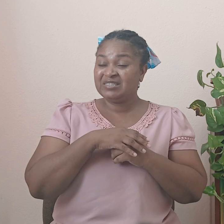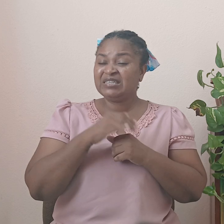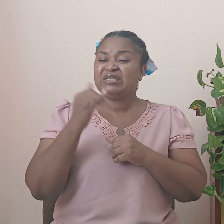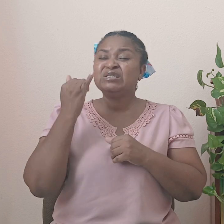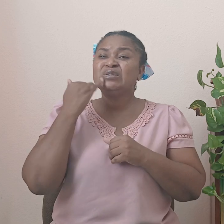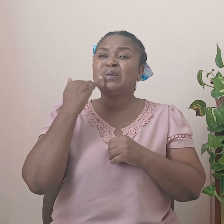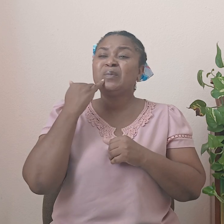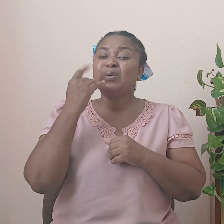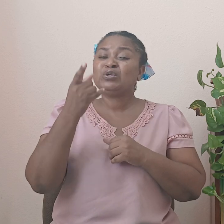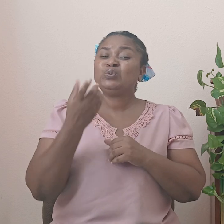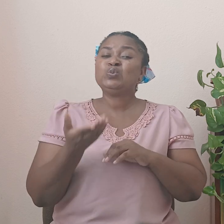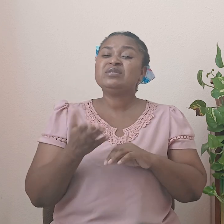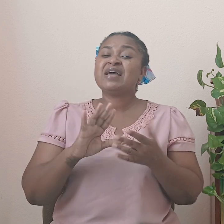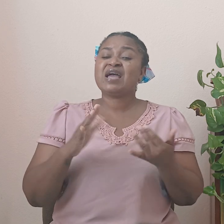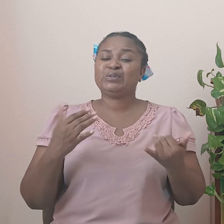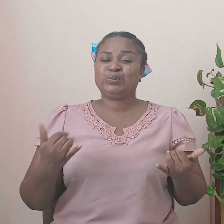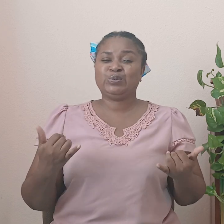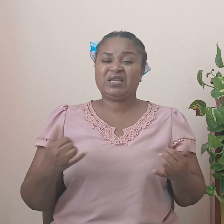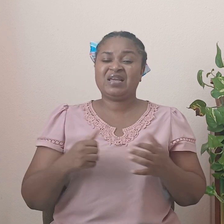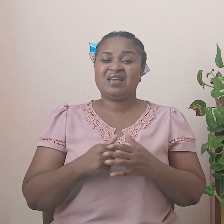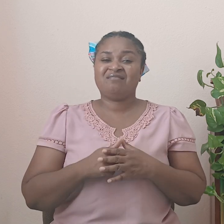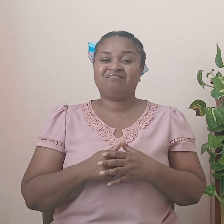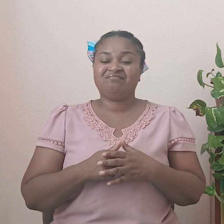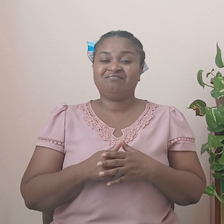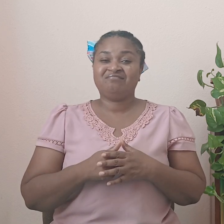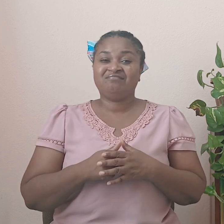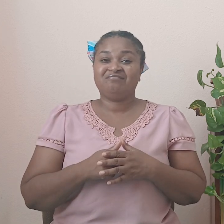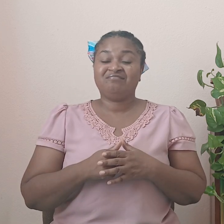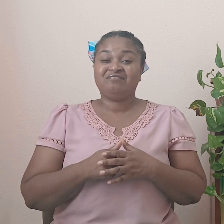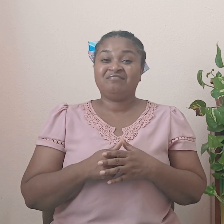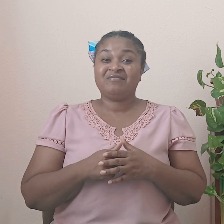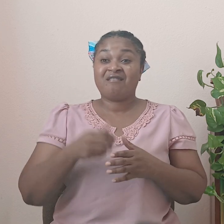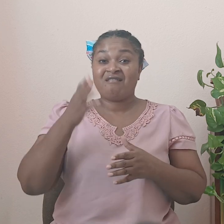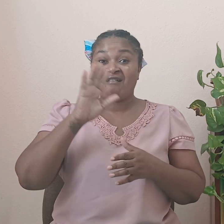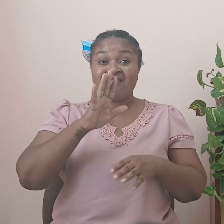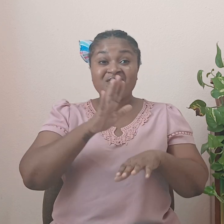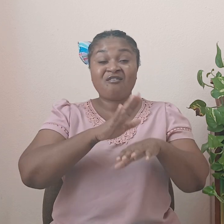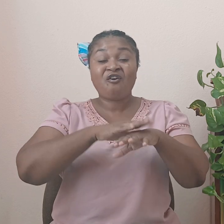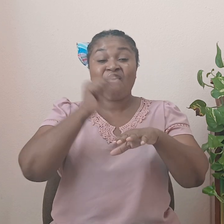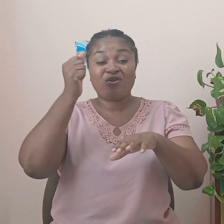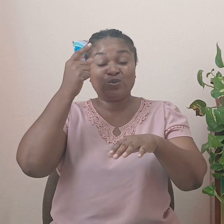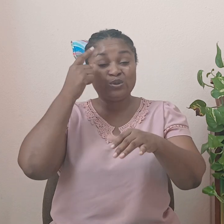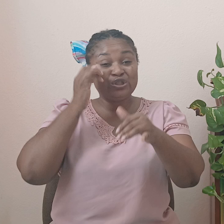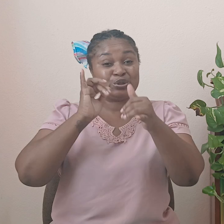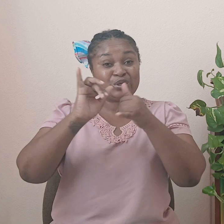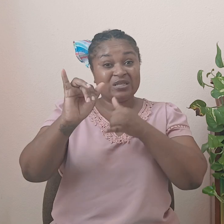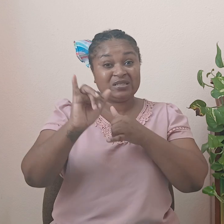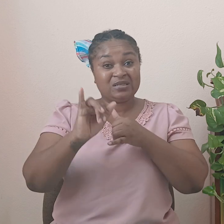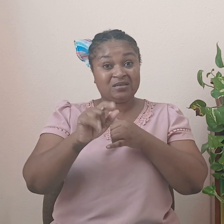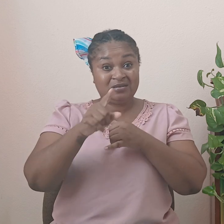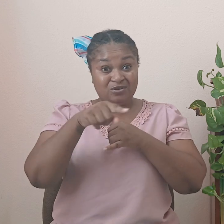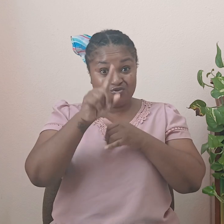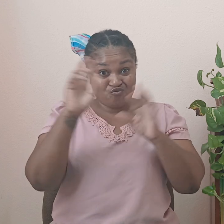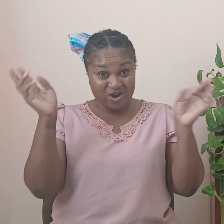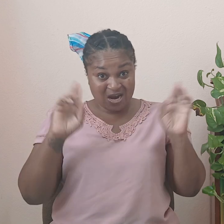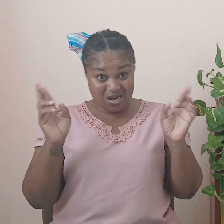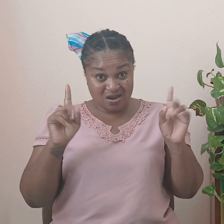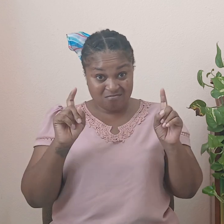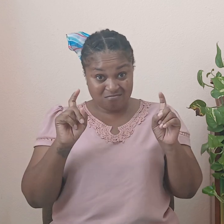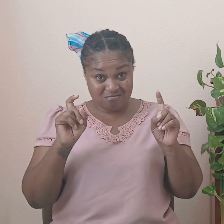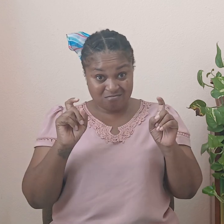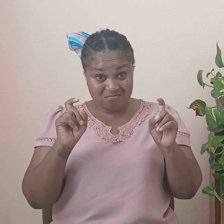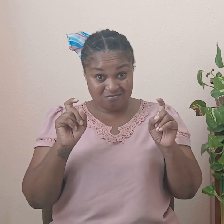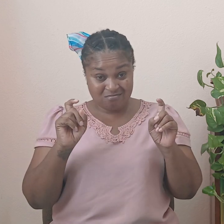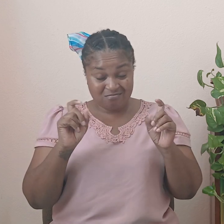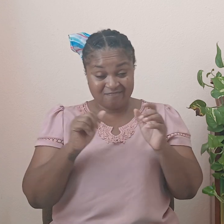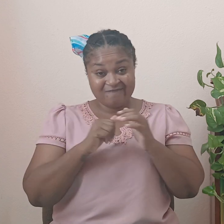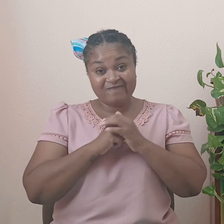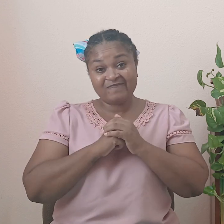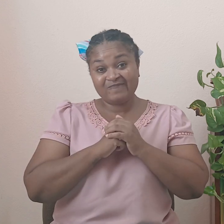today and you were called out into eternity, are you ready?